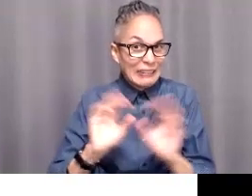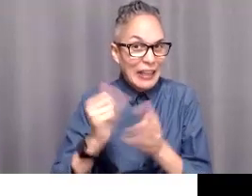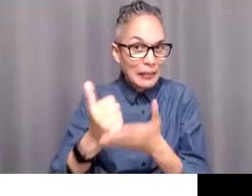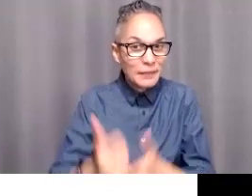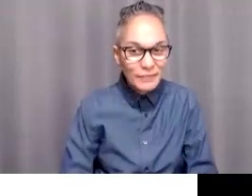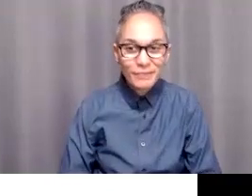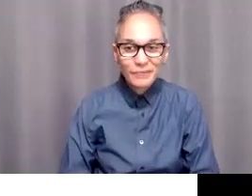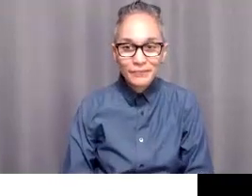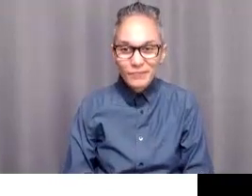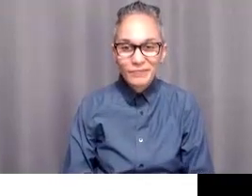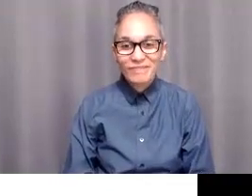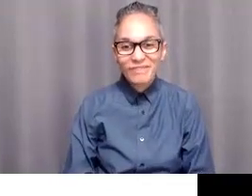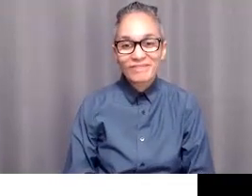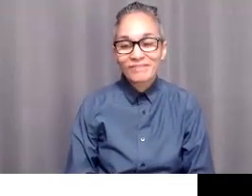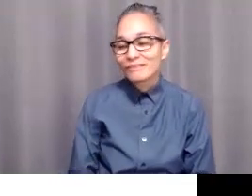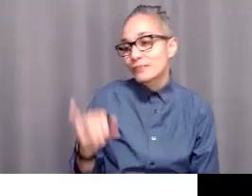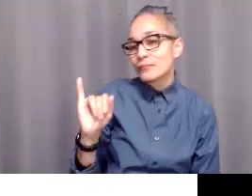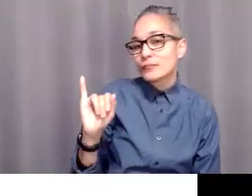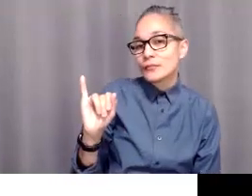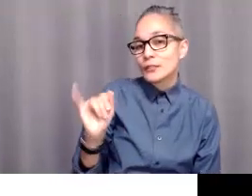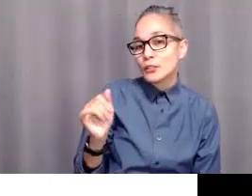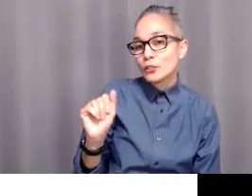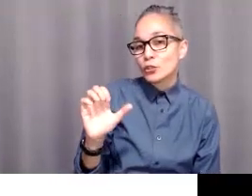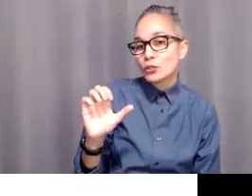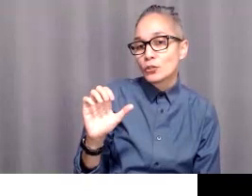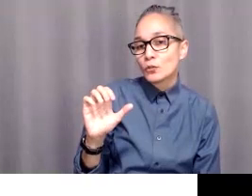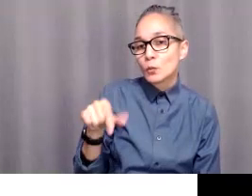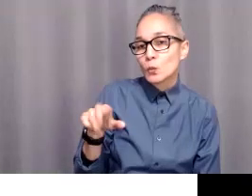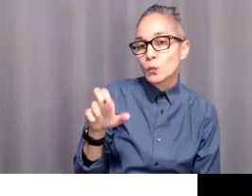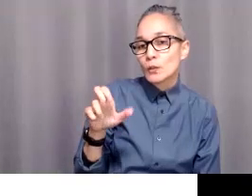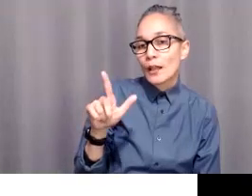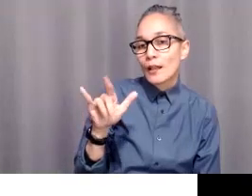your concerns? I like it, thank you.